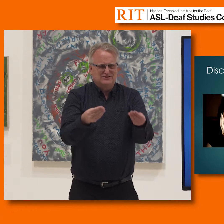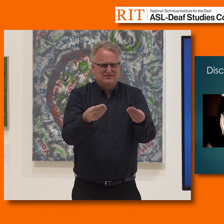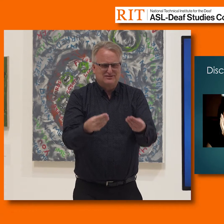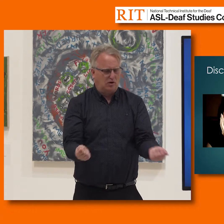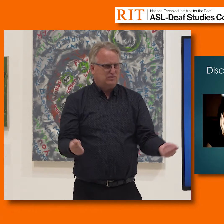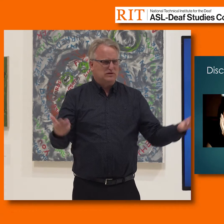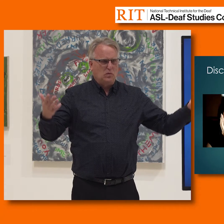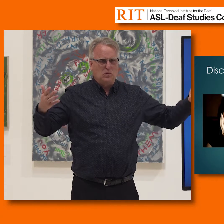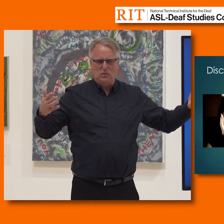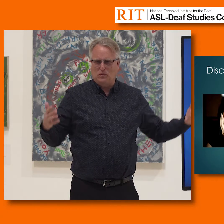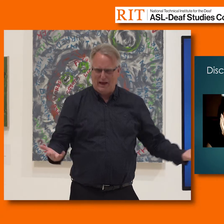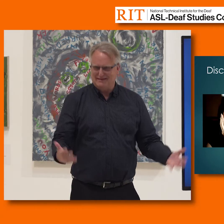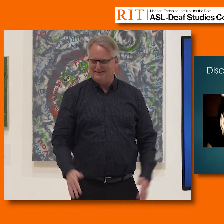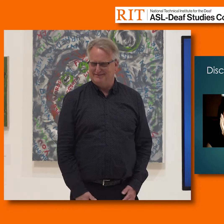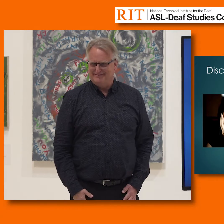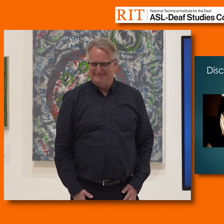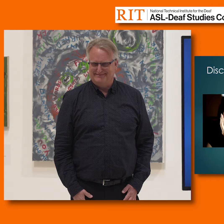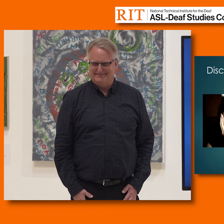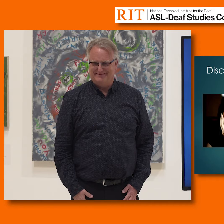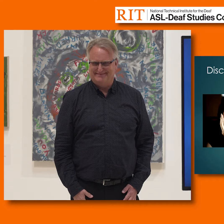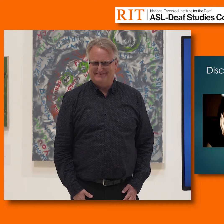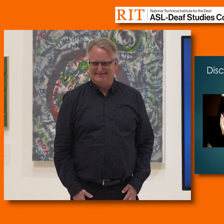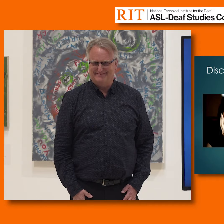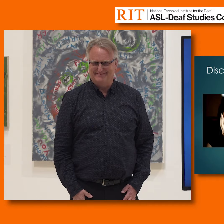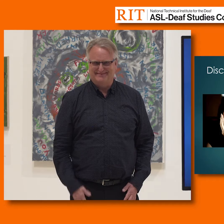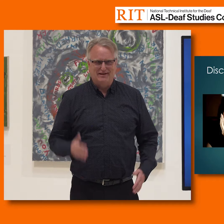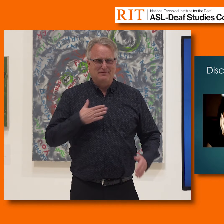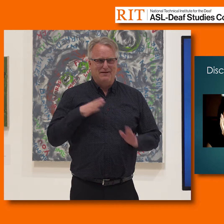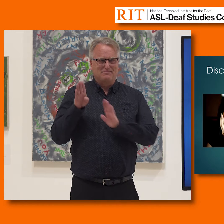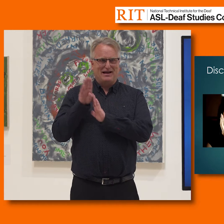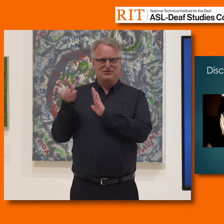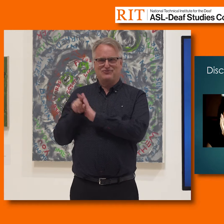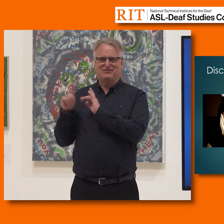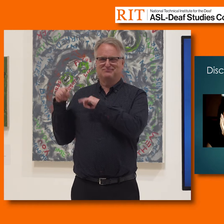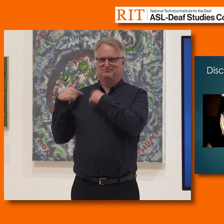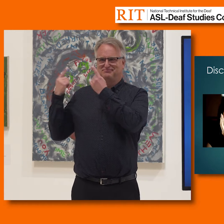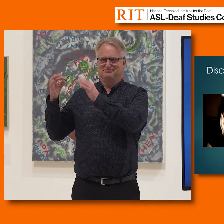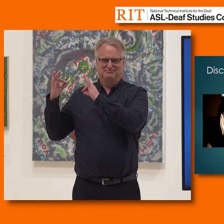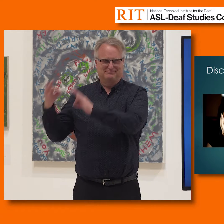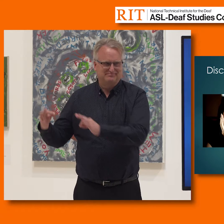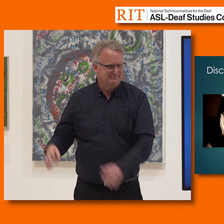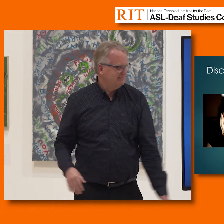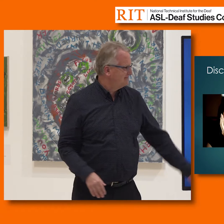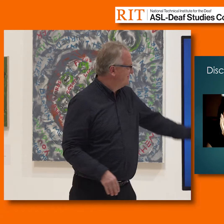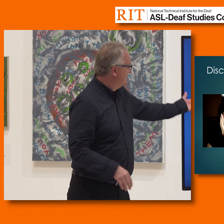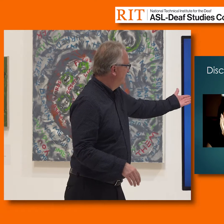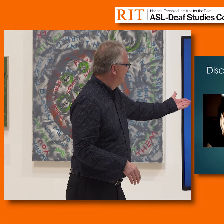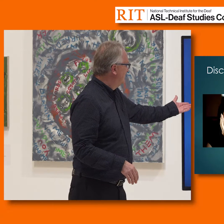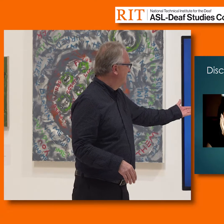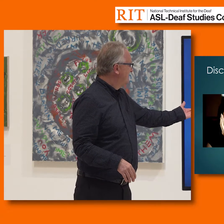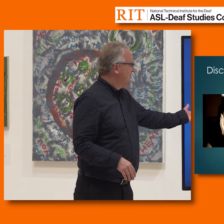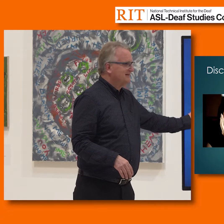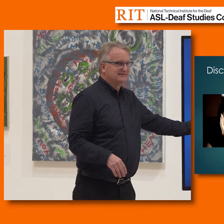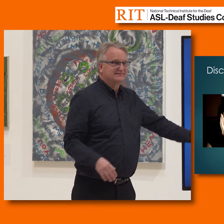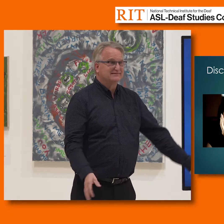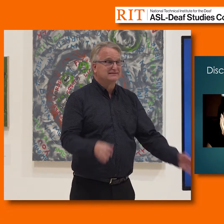OK. So, let's talk about some solutions. Let's get to the meat of this, right? You know who I am. I've shared with you my background